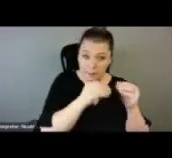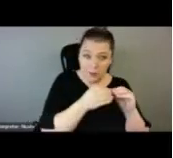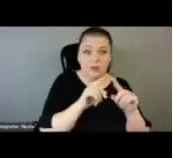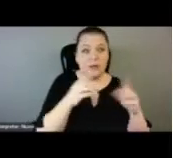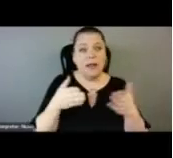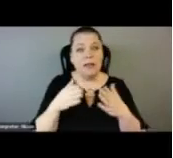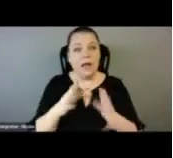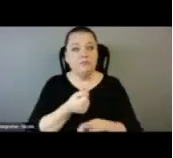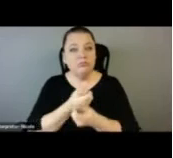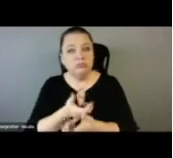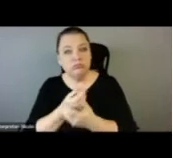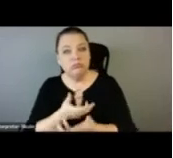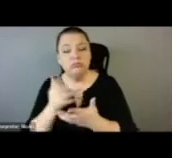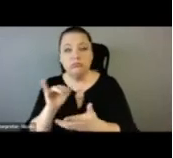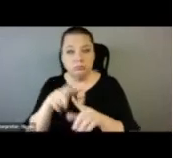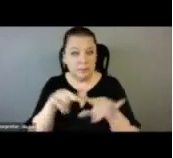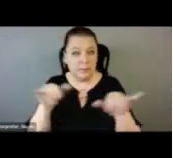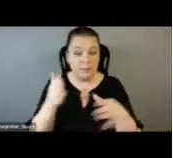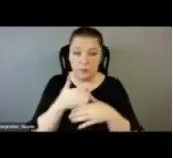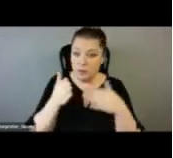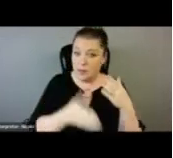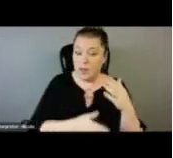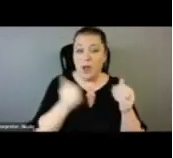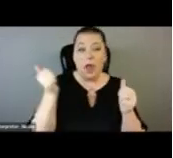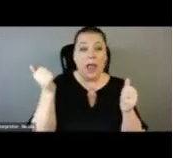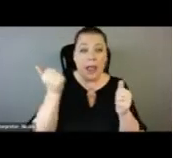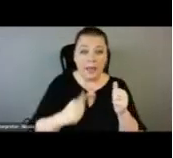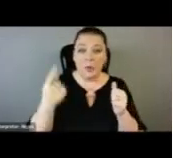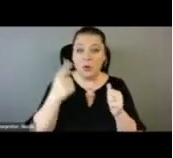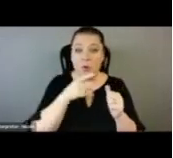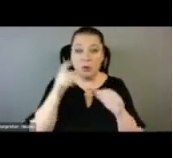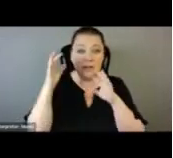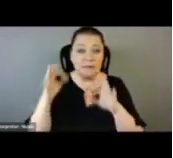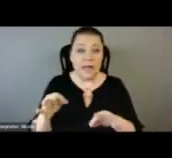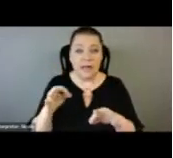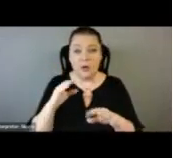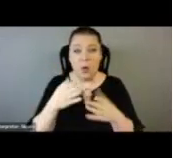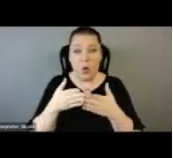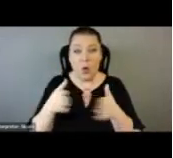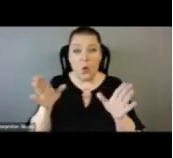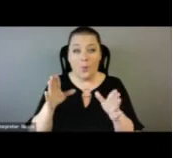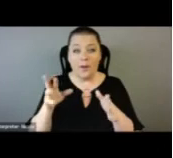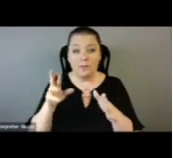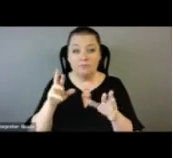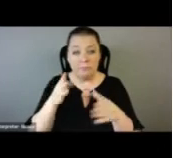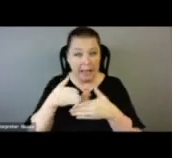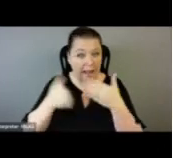survey, what we did is we took all of the open ended responses and we color coded them by dimension. So for example, our